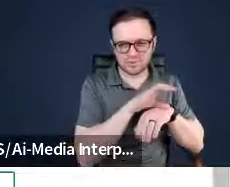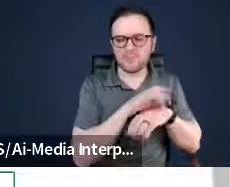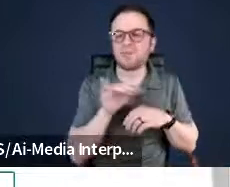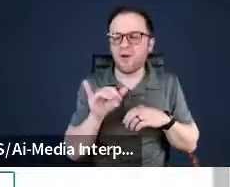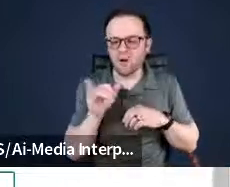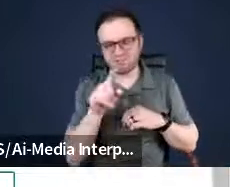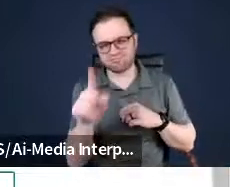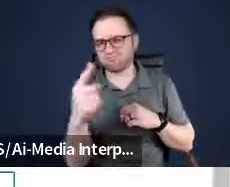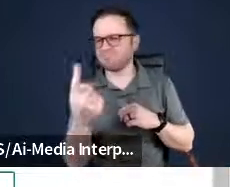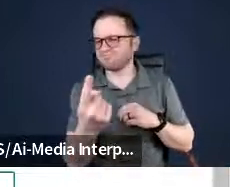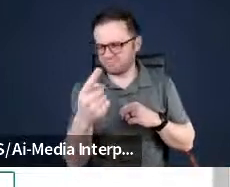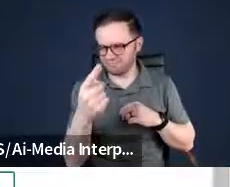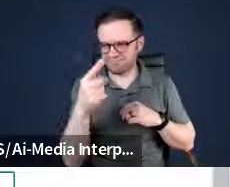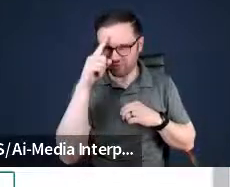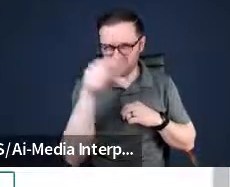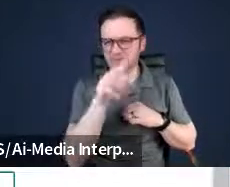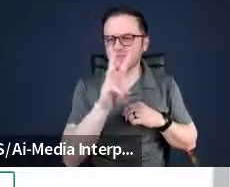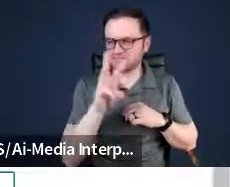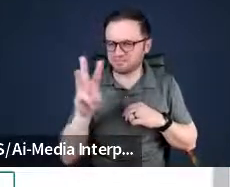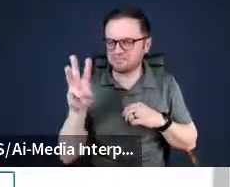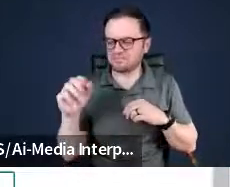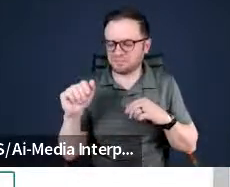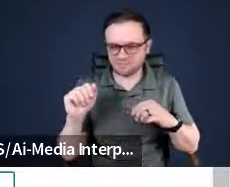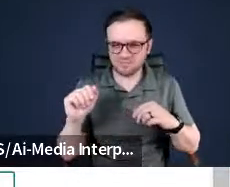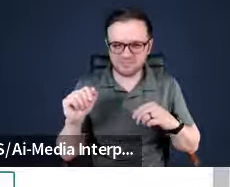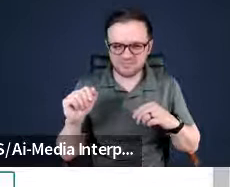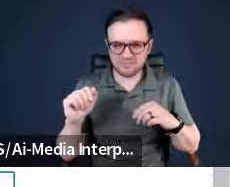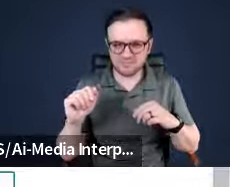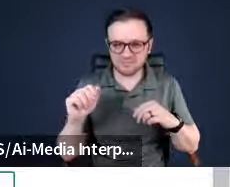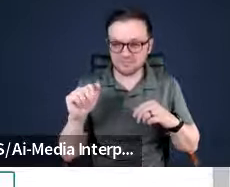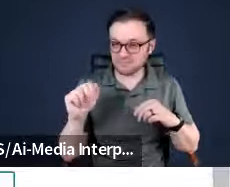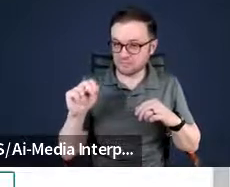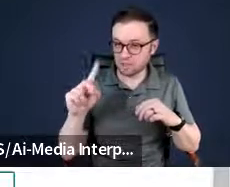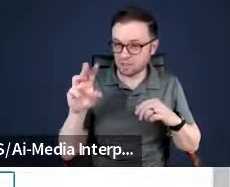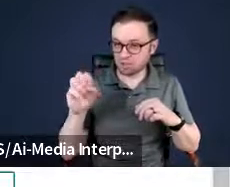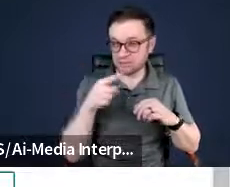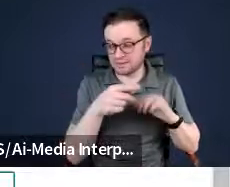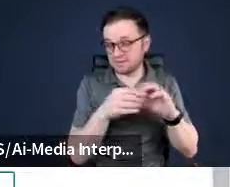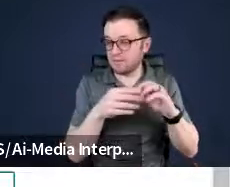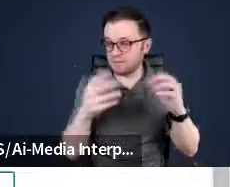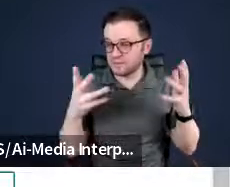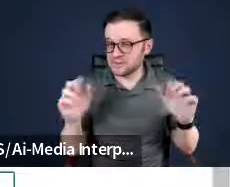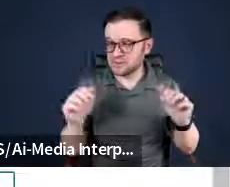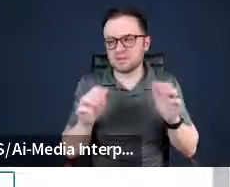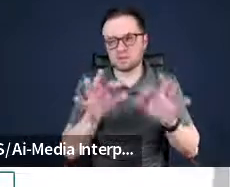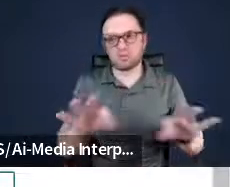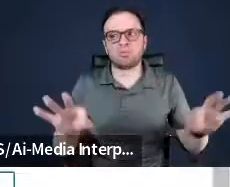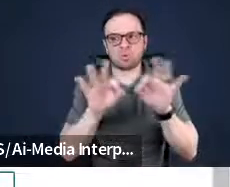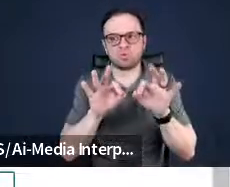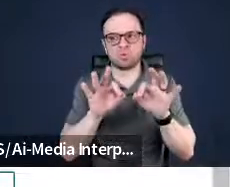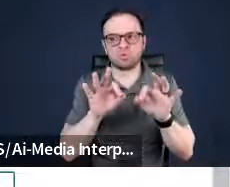No more headings at level I. MATT HACKETT: We indeed see that this is the only heading one on this page.